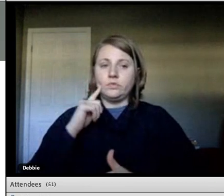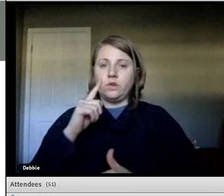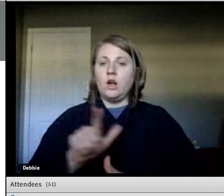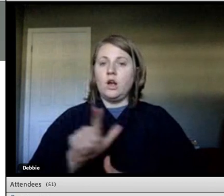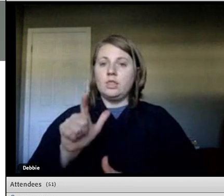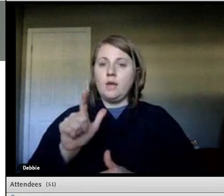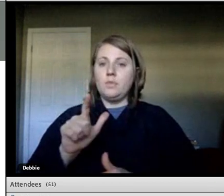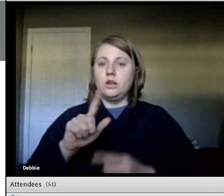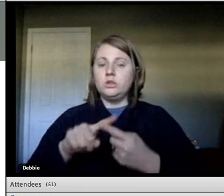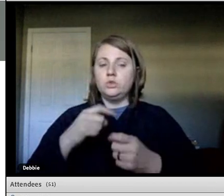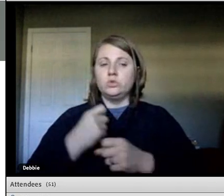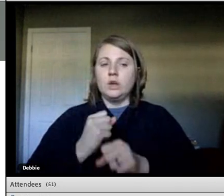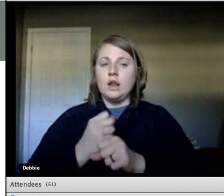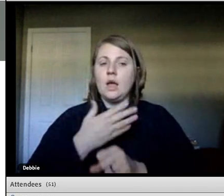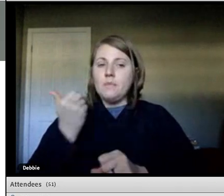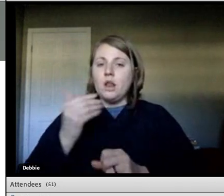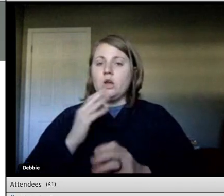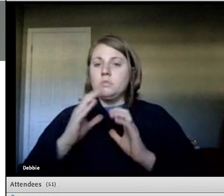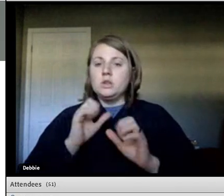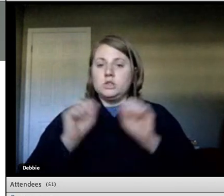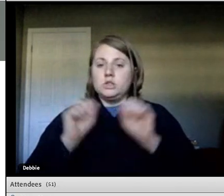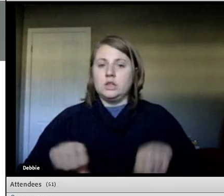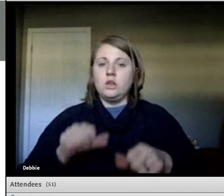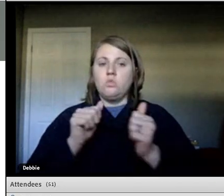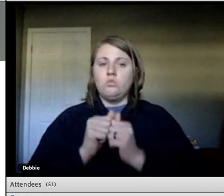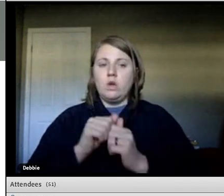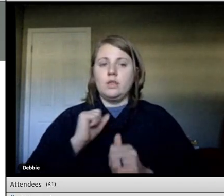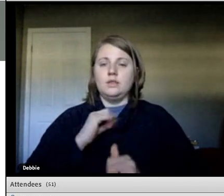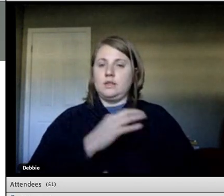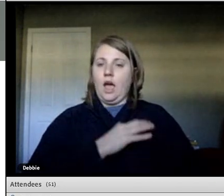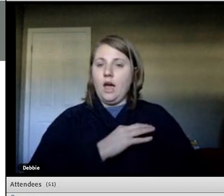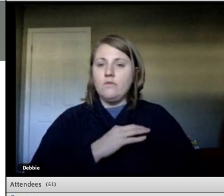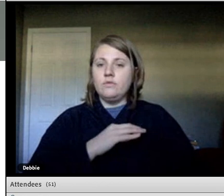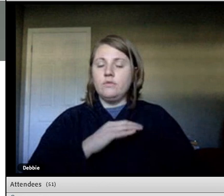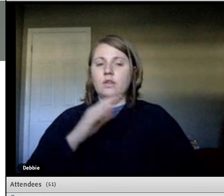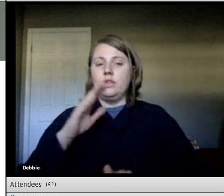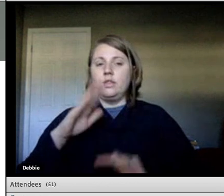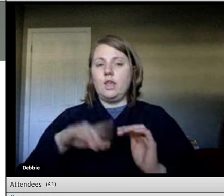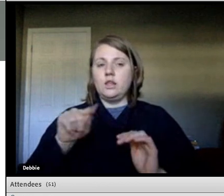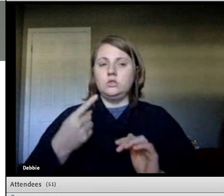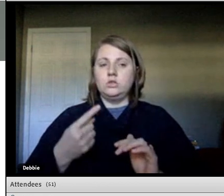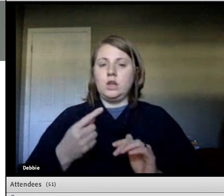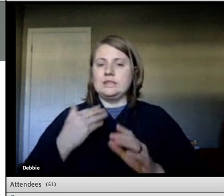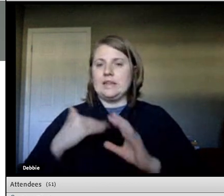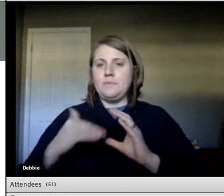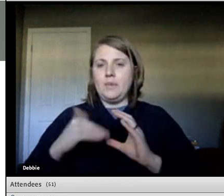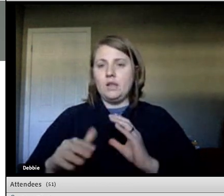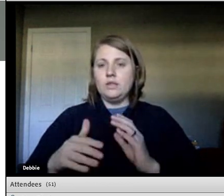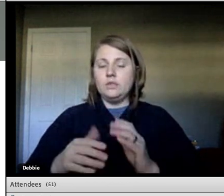with staff than just e-mail, and those channels can help you sort out